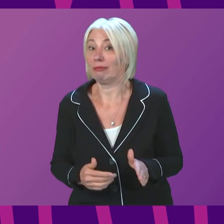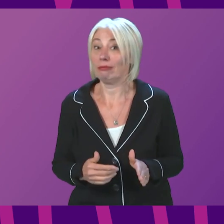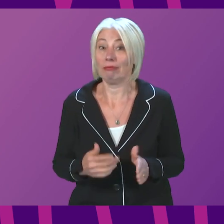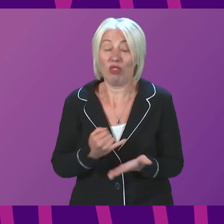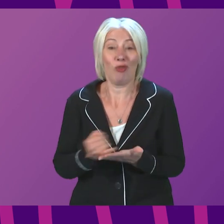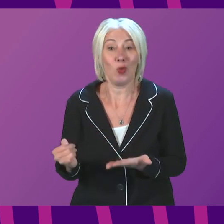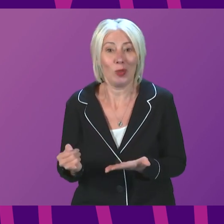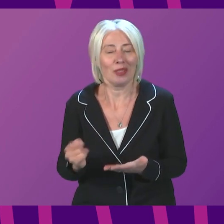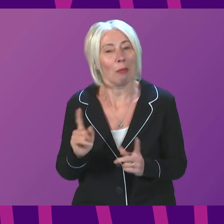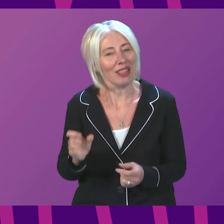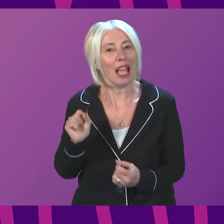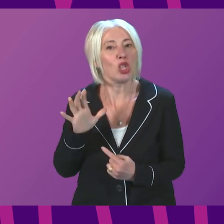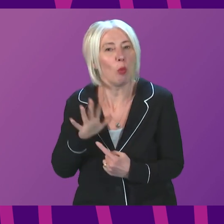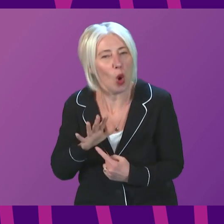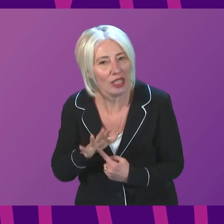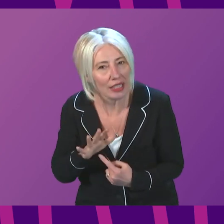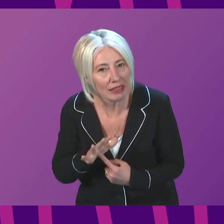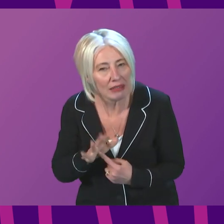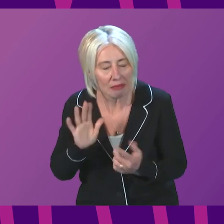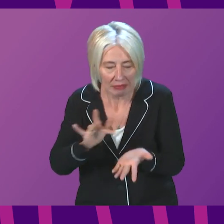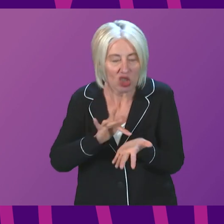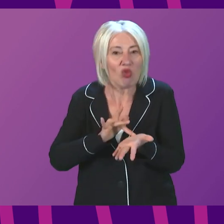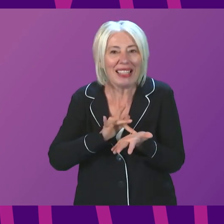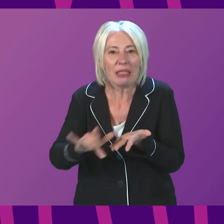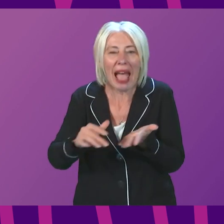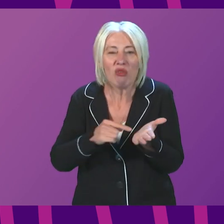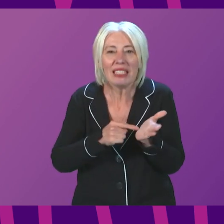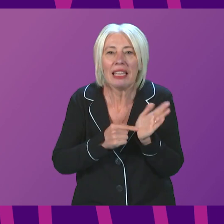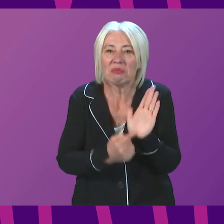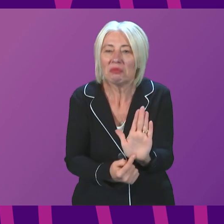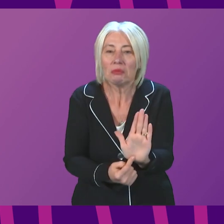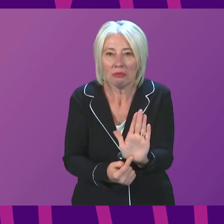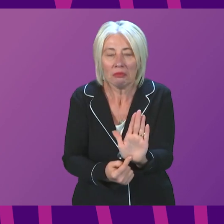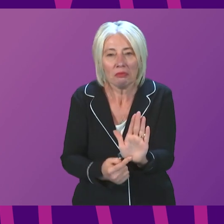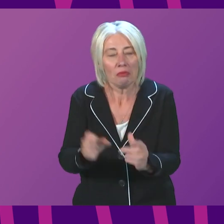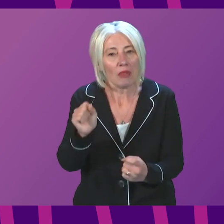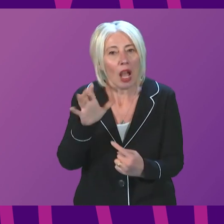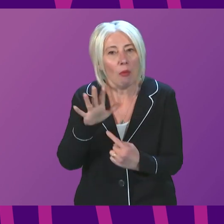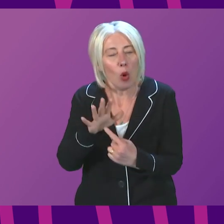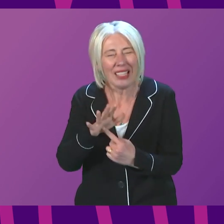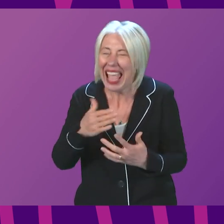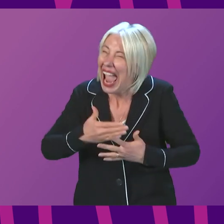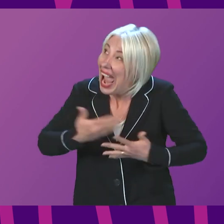It is important that there is transparency and that any organisation that is facing such